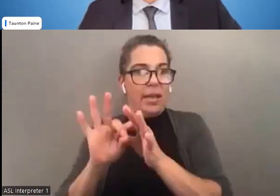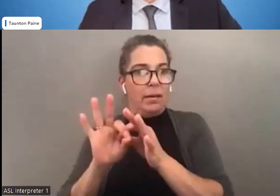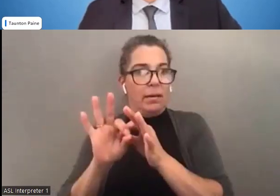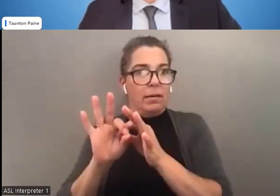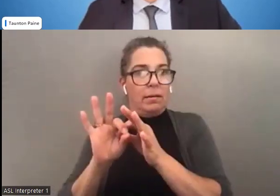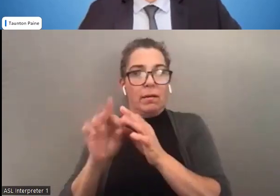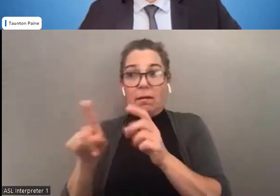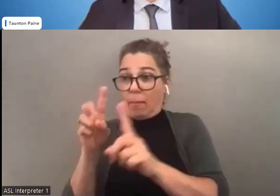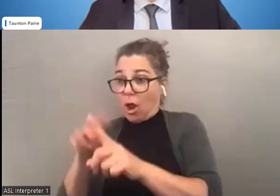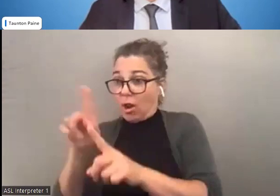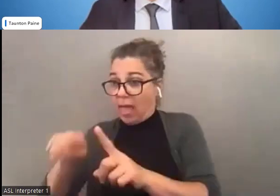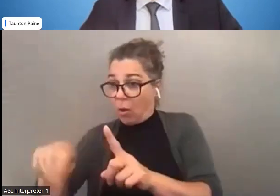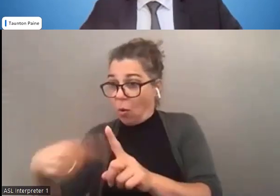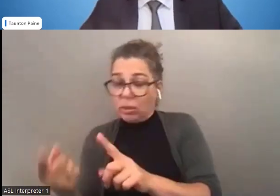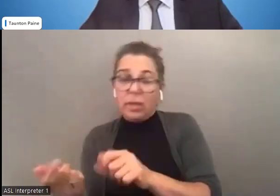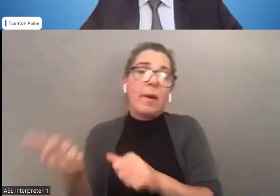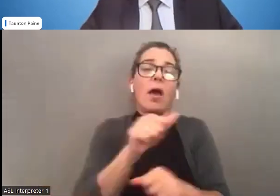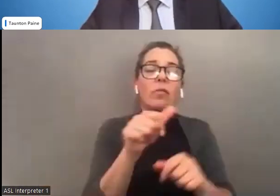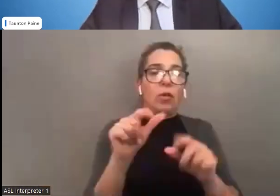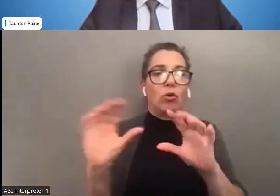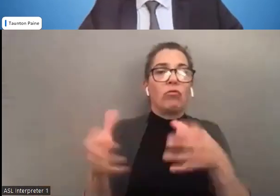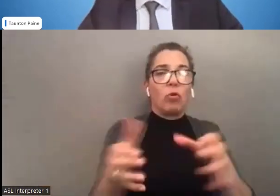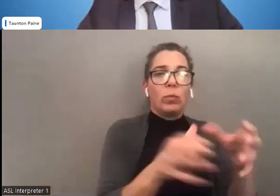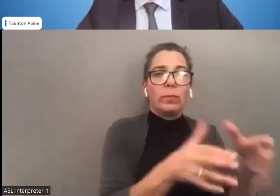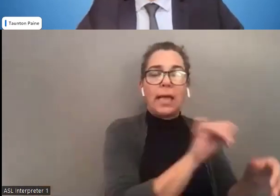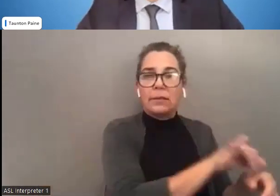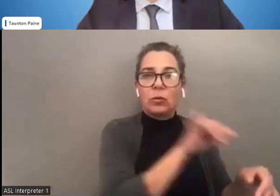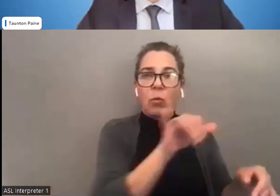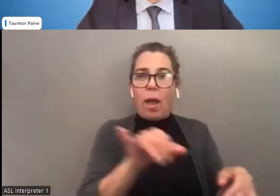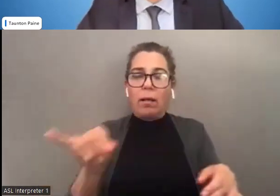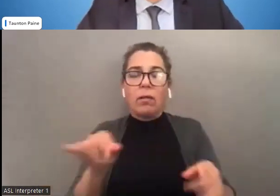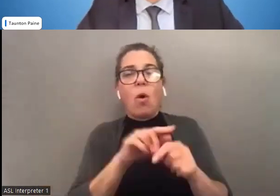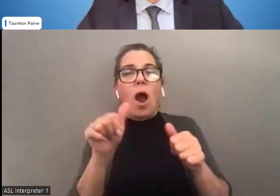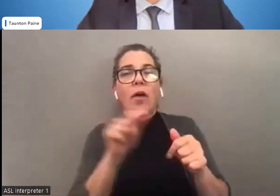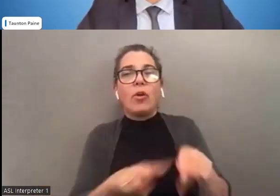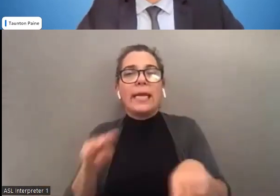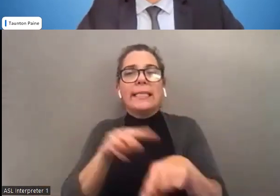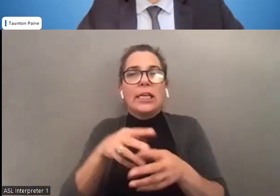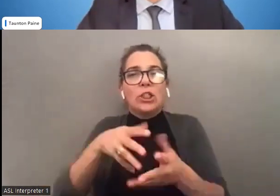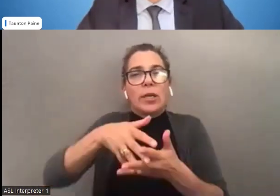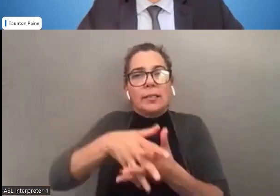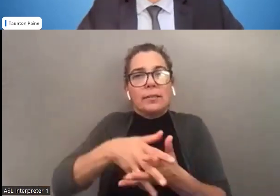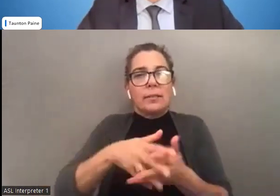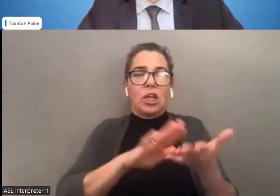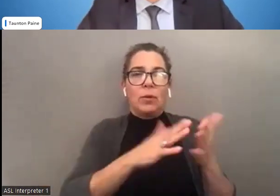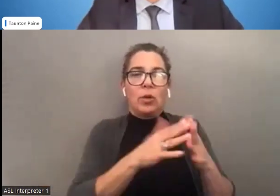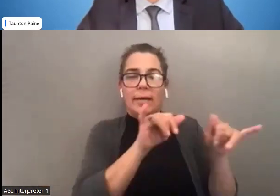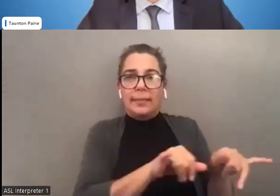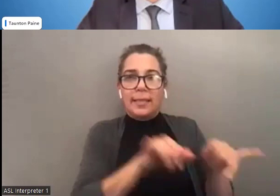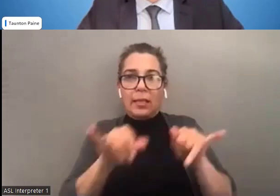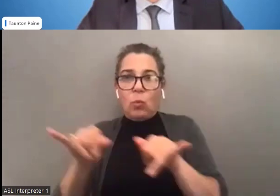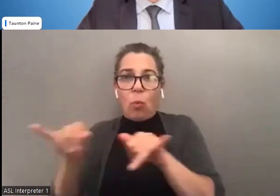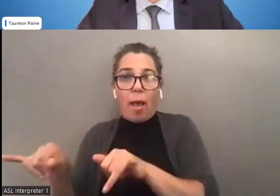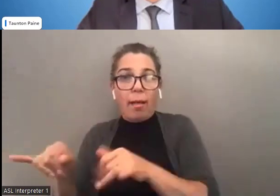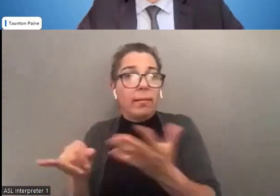and other sort of indigenous communities as well. And so they may not all have, like,